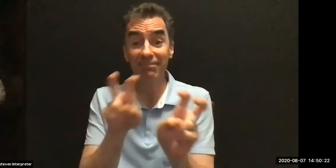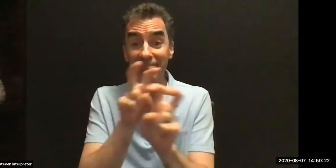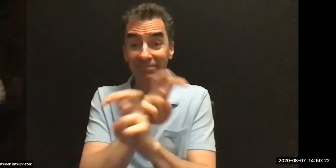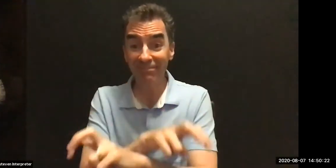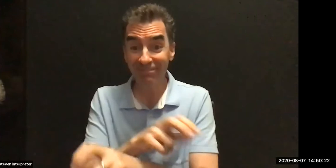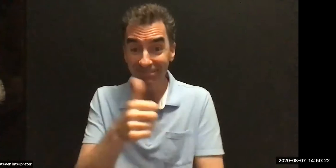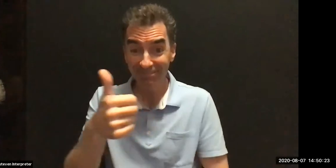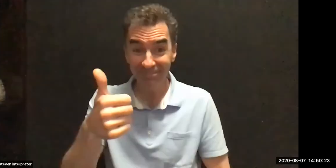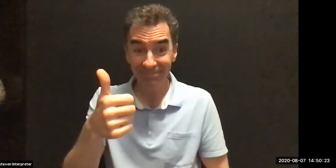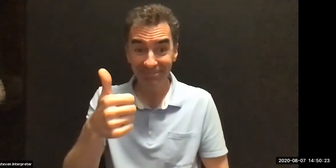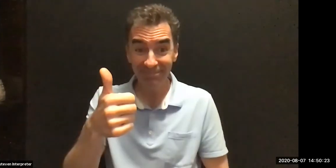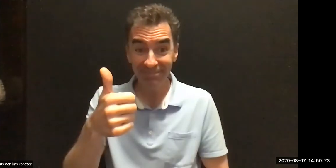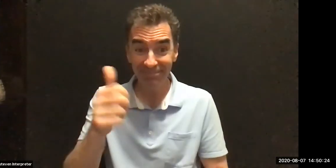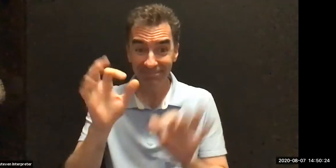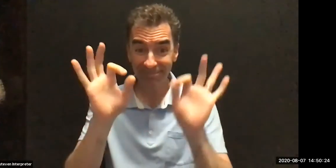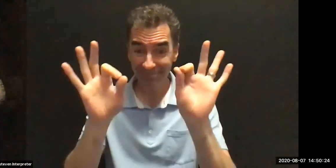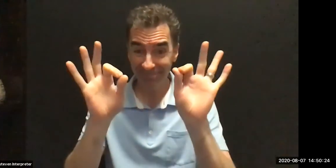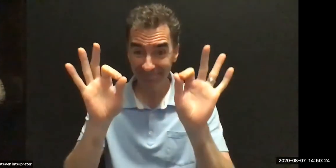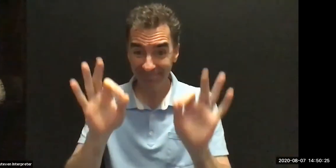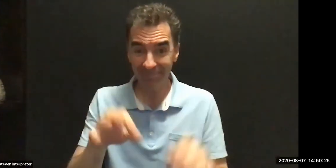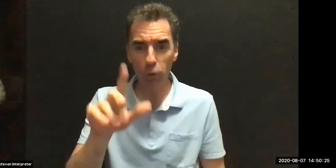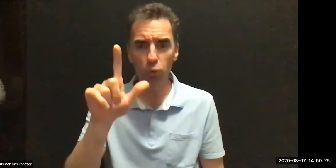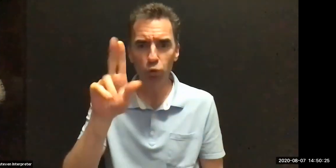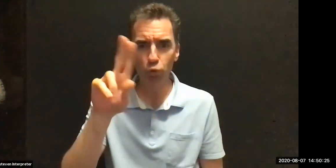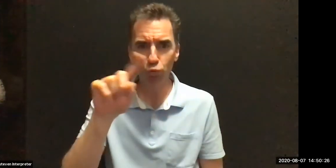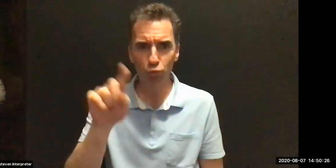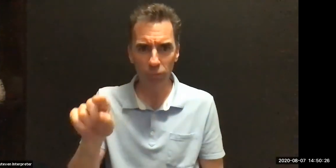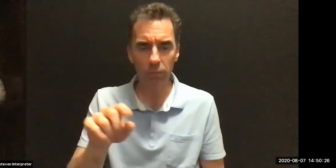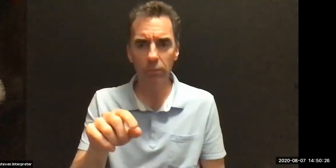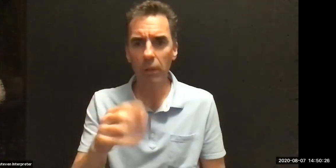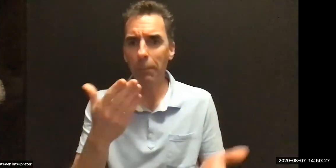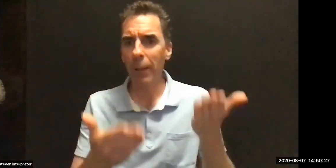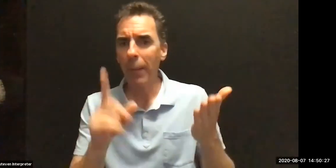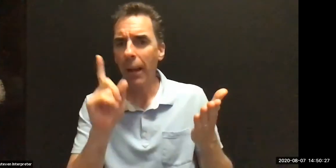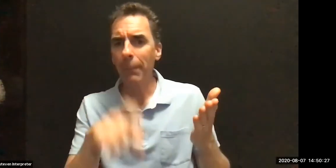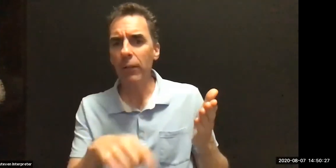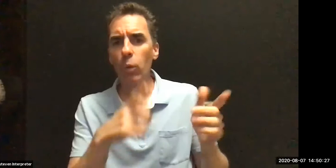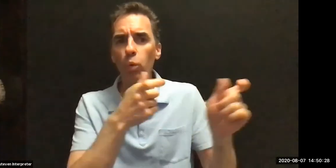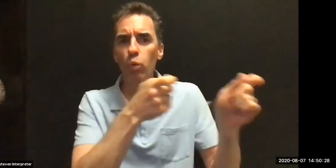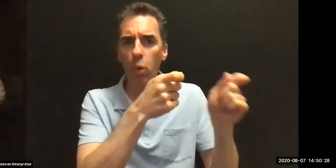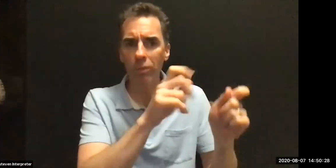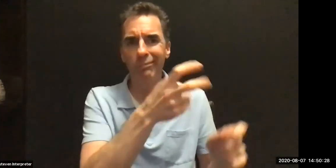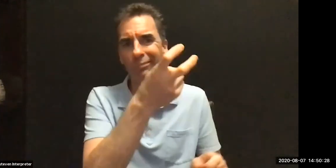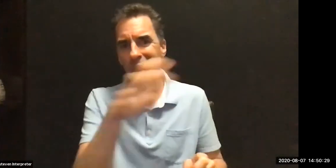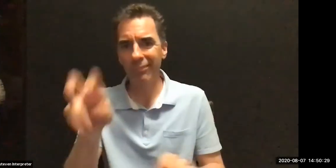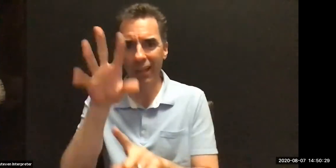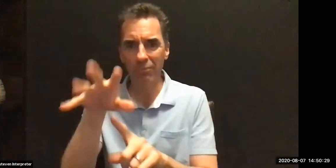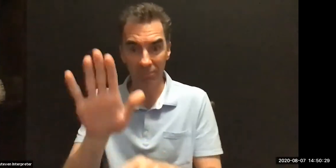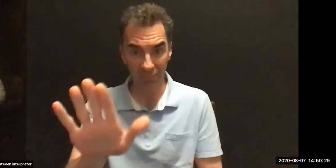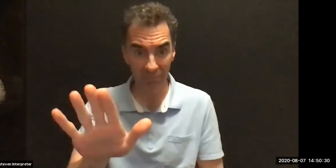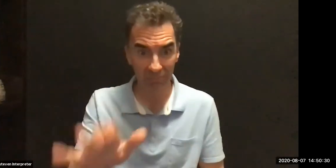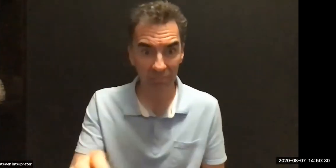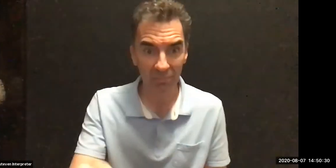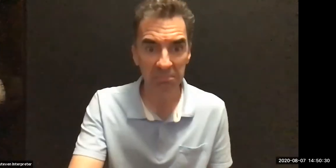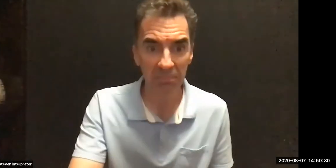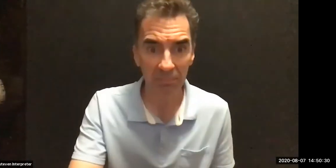Channelle Charest: Boxes to folks in need in the area which is super exciting. And we have partnerships with the Central California food bank with neighborhood.